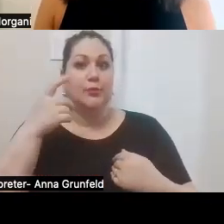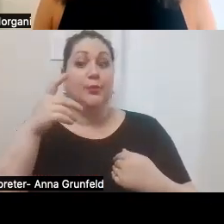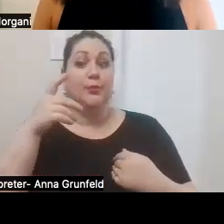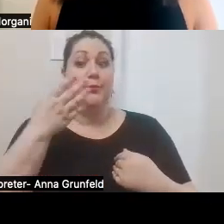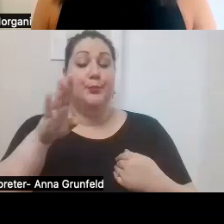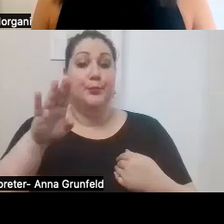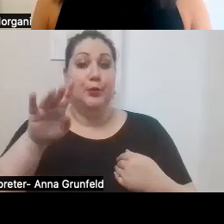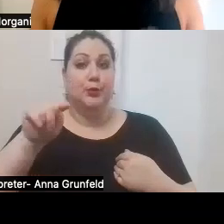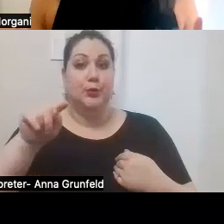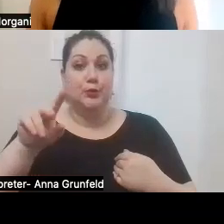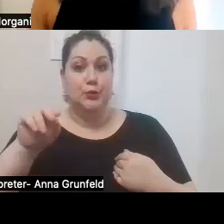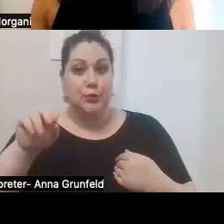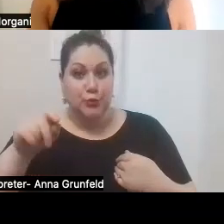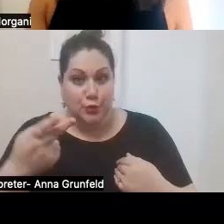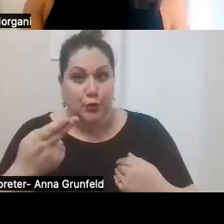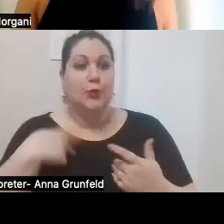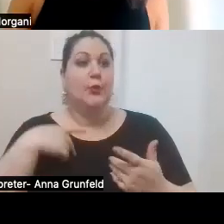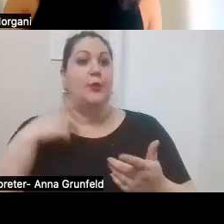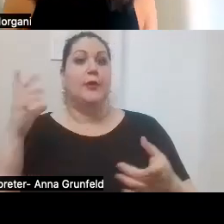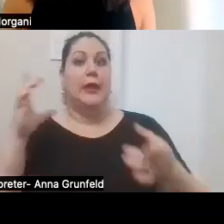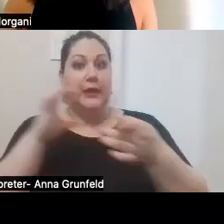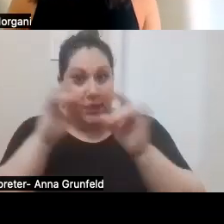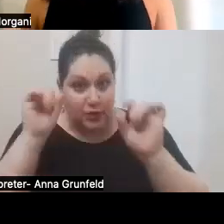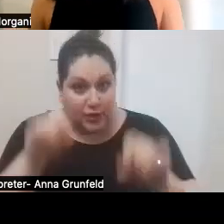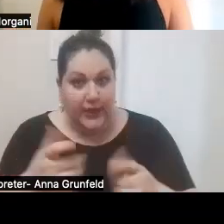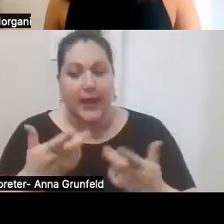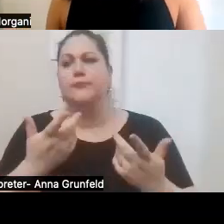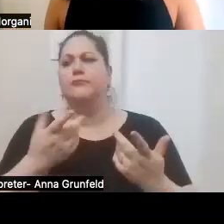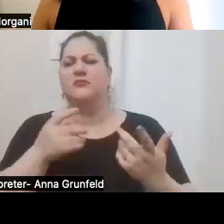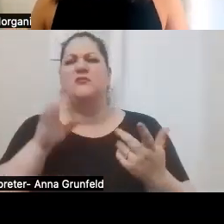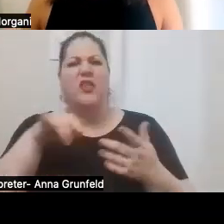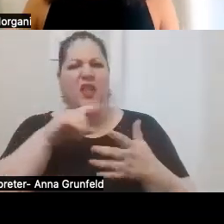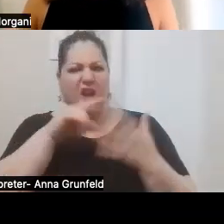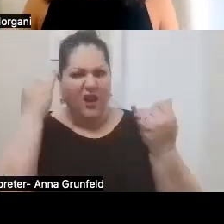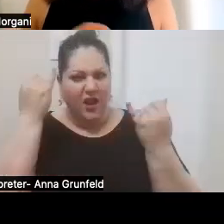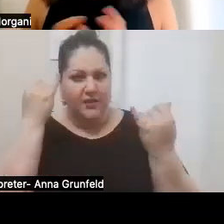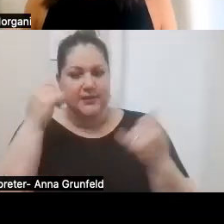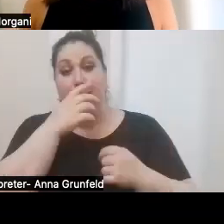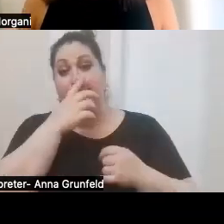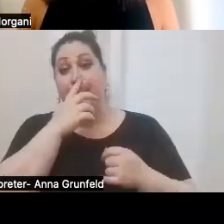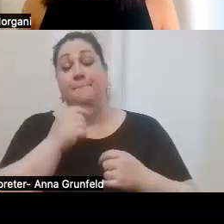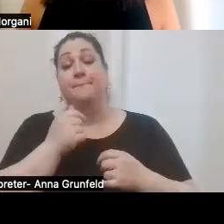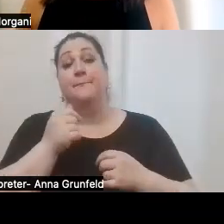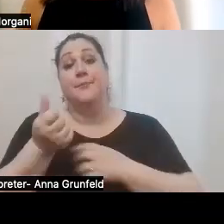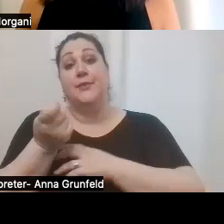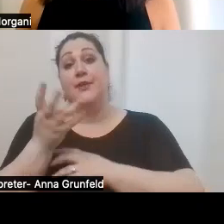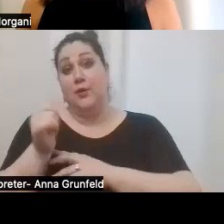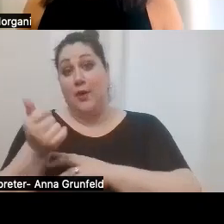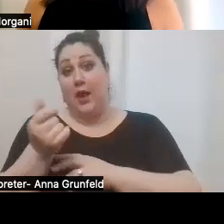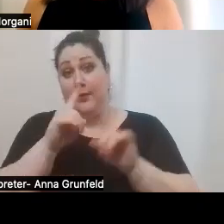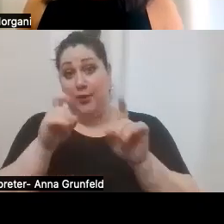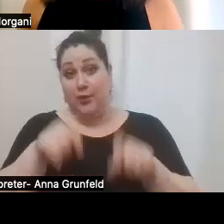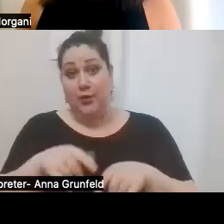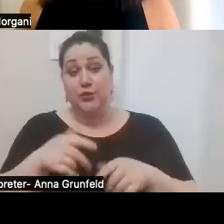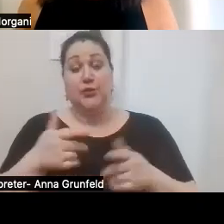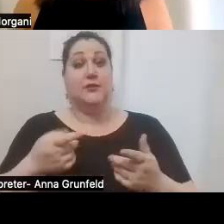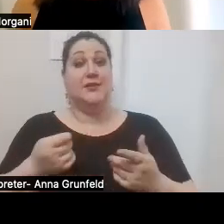And then a few other sort of questions we can consider and take back as well as, have other students with disabilities completed a practicum at this site?